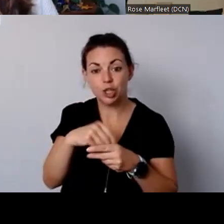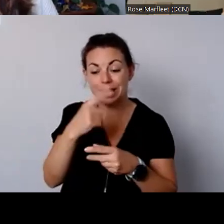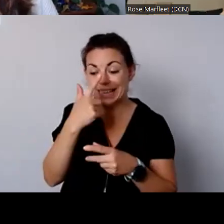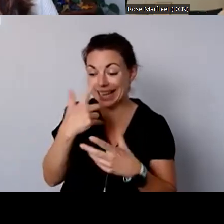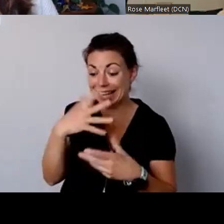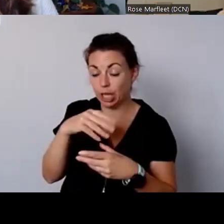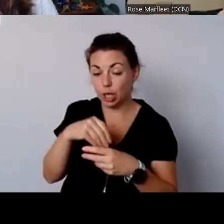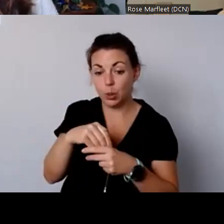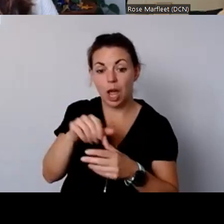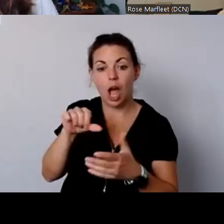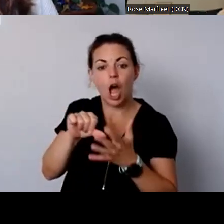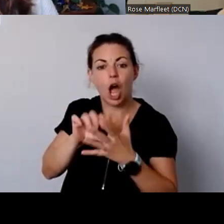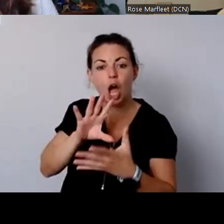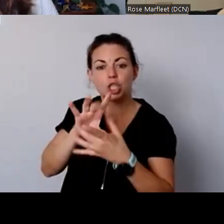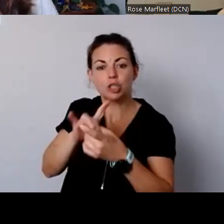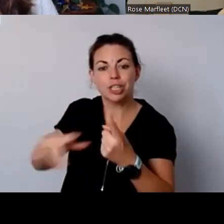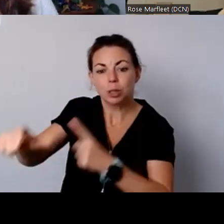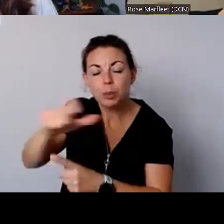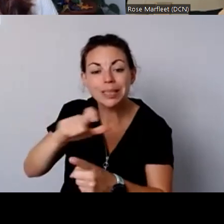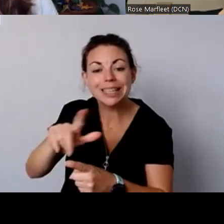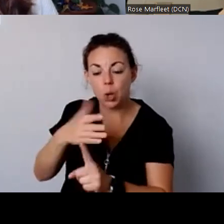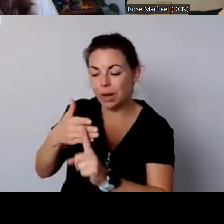not specifically people who might have accessibility needs?